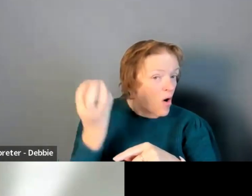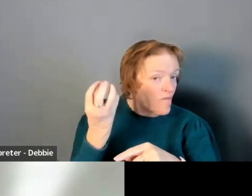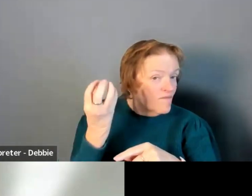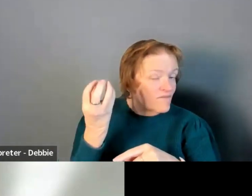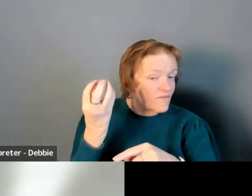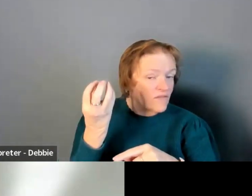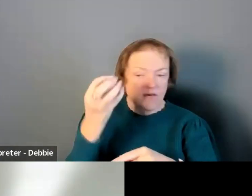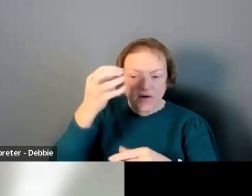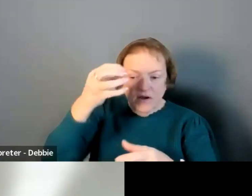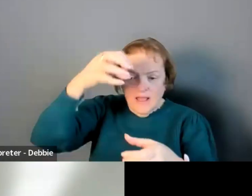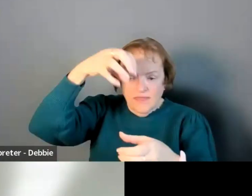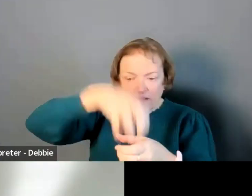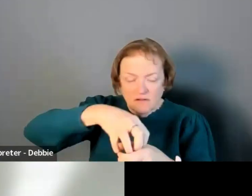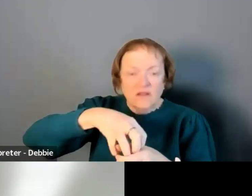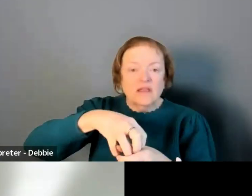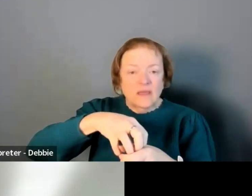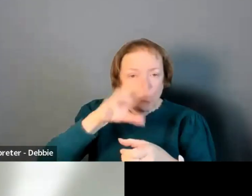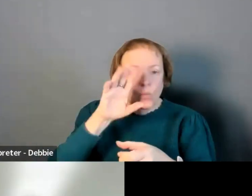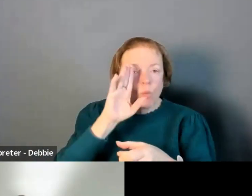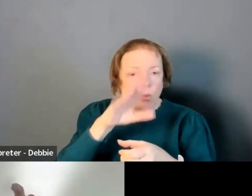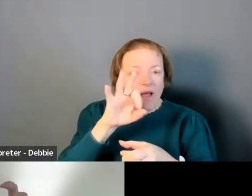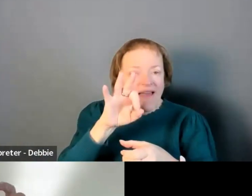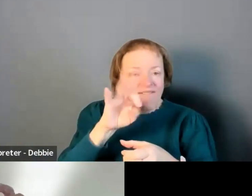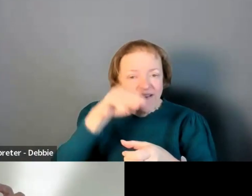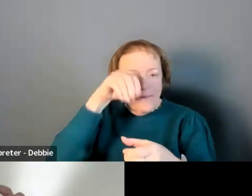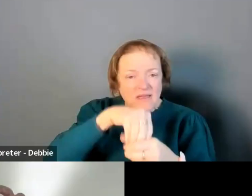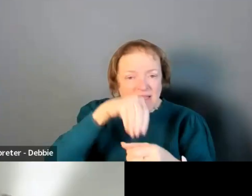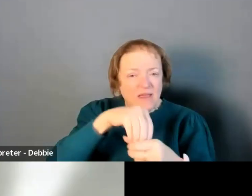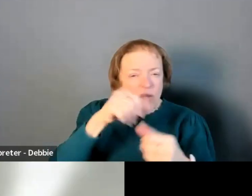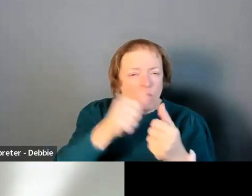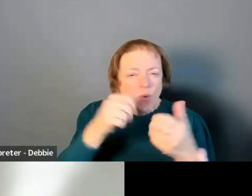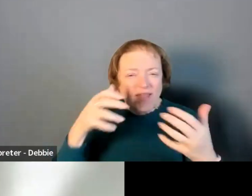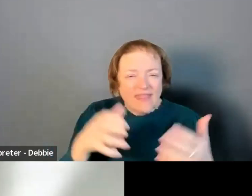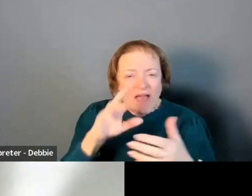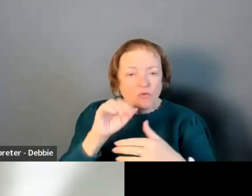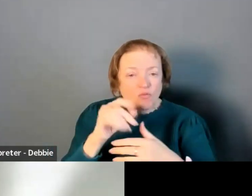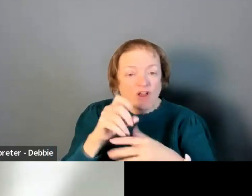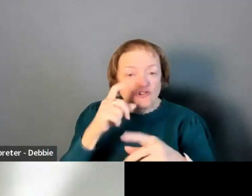inside of it without the use of the Roger X, because the Roger X is already inside of here.